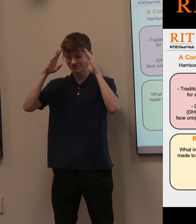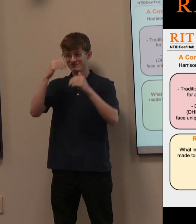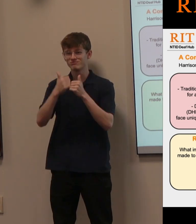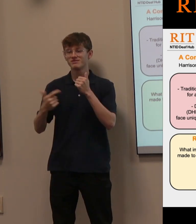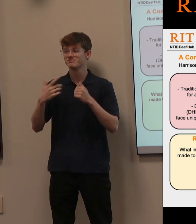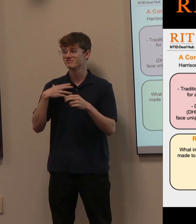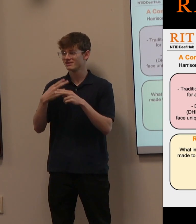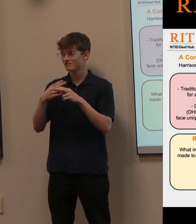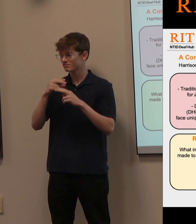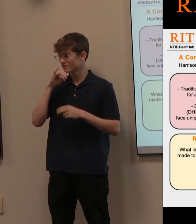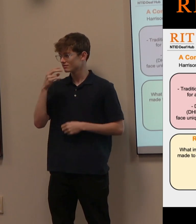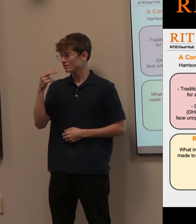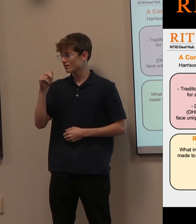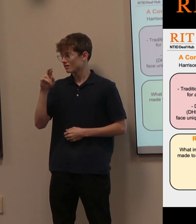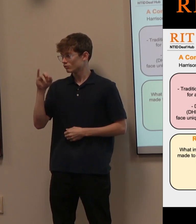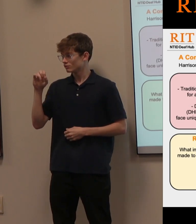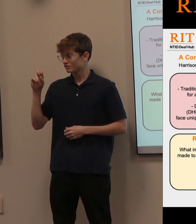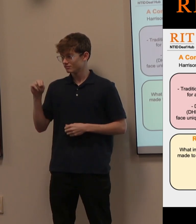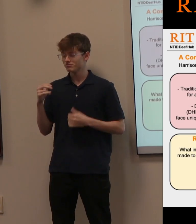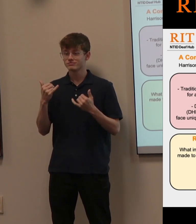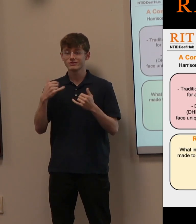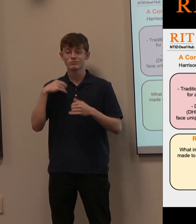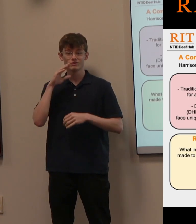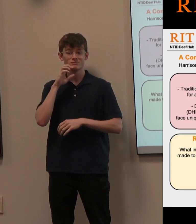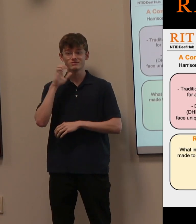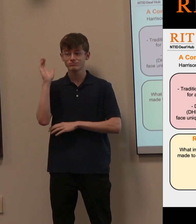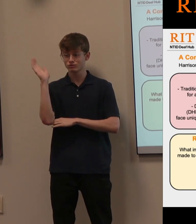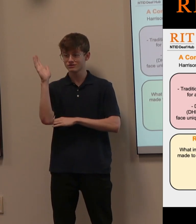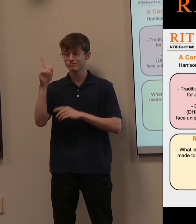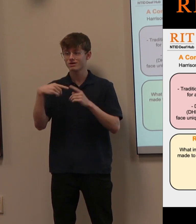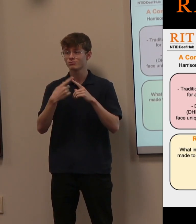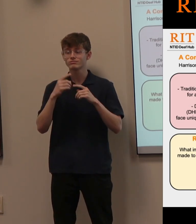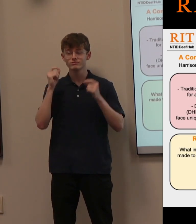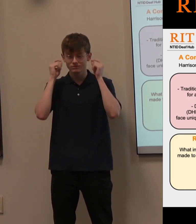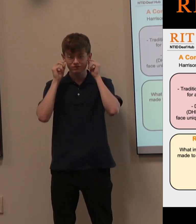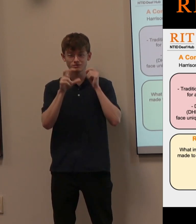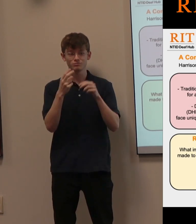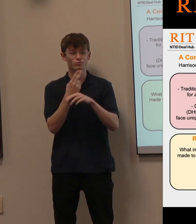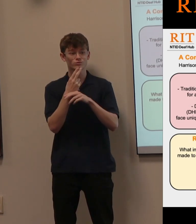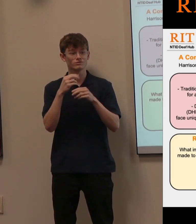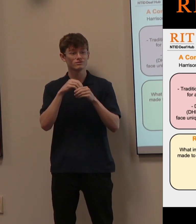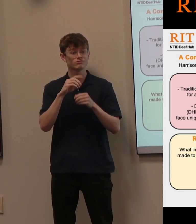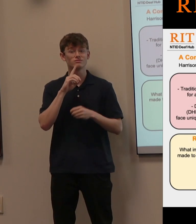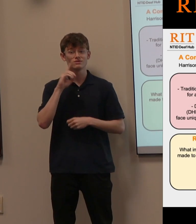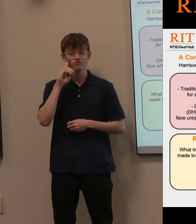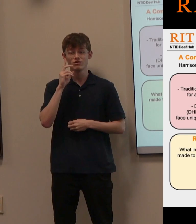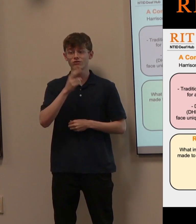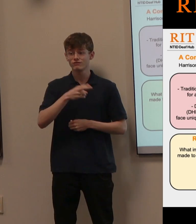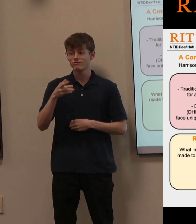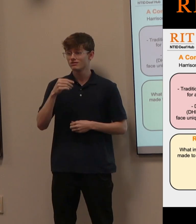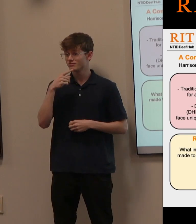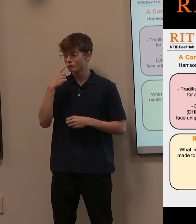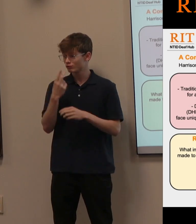Hello, everyone. My name is Harrison, and today I'll be presenting about stethoscope usage in deaf and hard of hearing